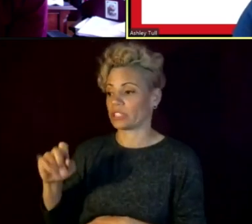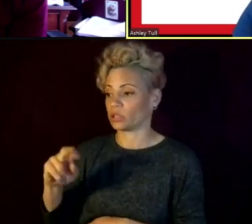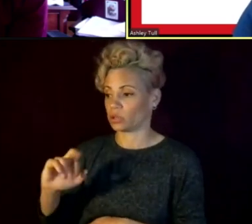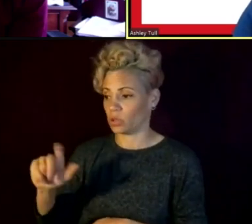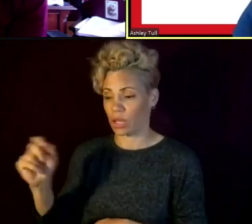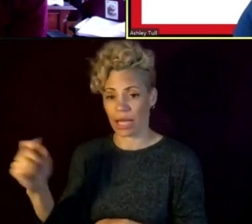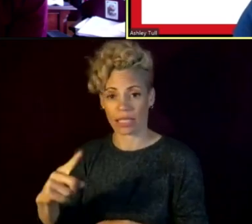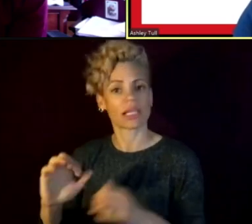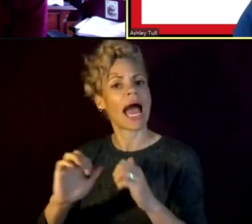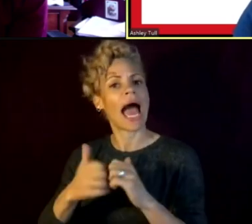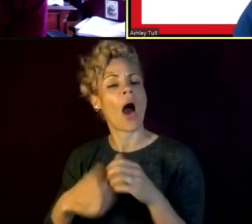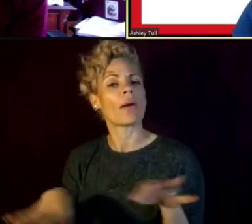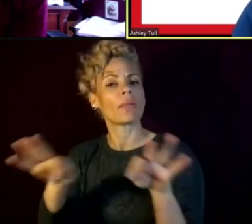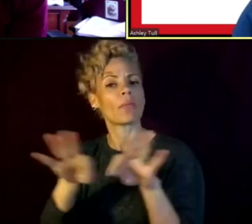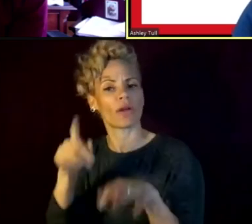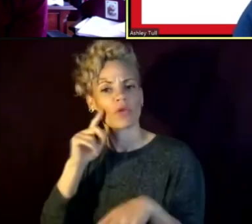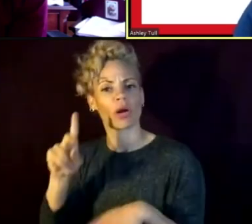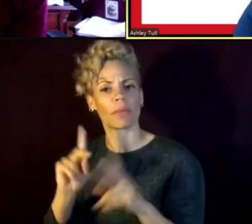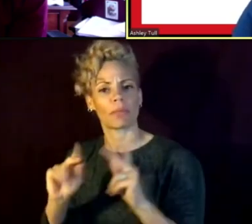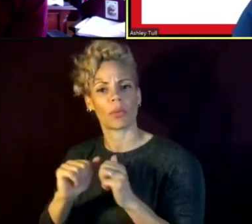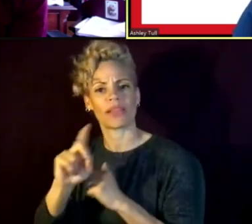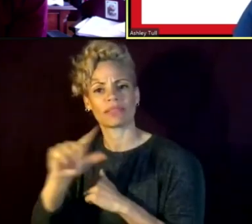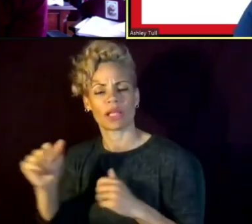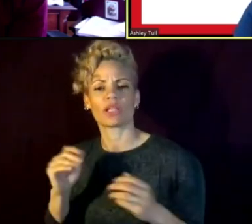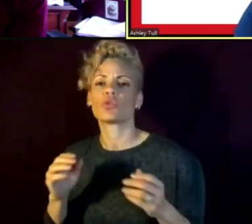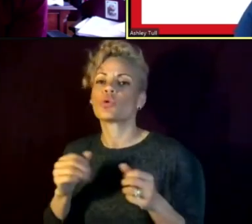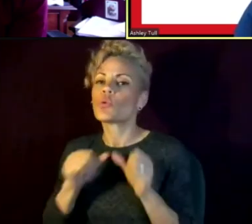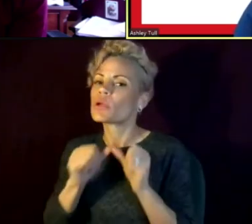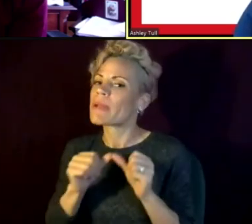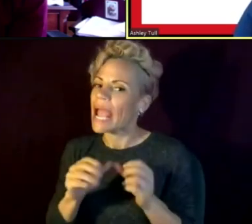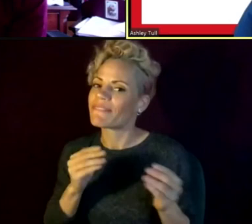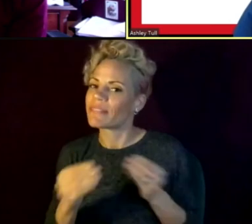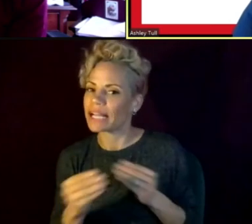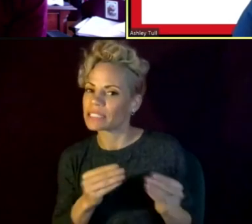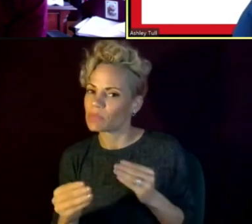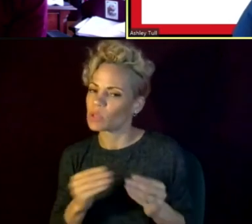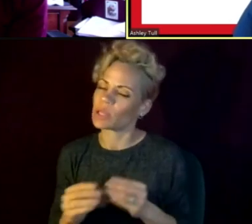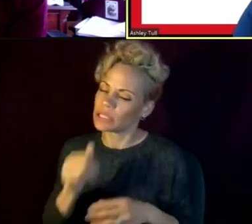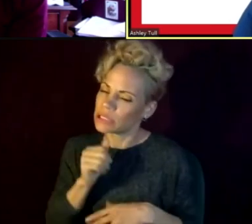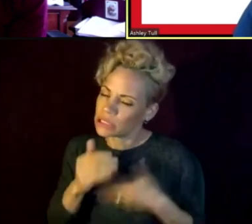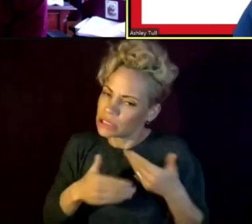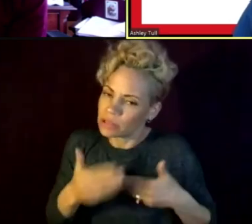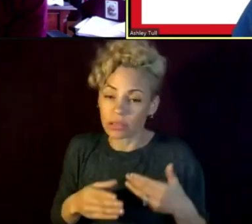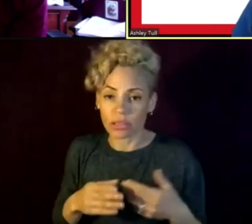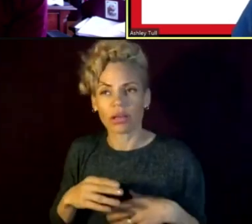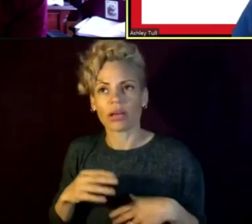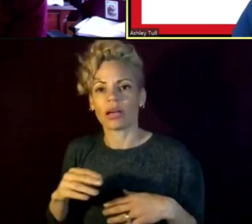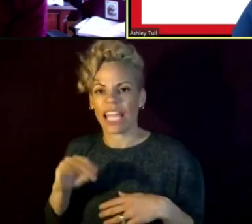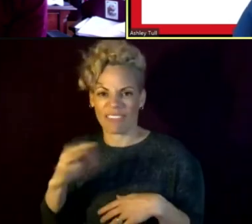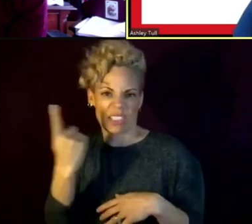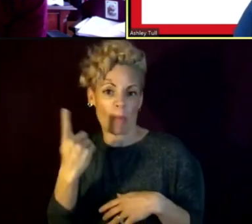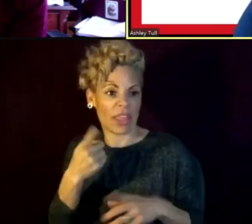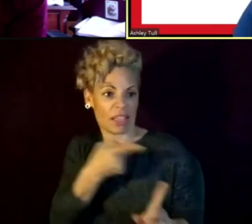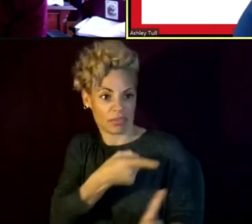when dealing with things that are not fully accessible? And if we are flexible, do you feel it gives companies